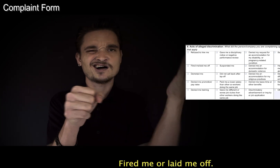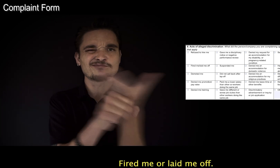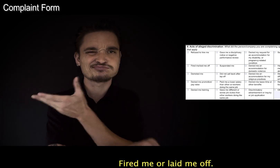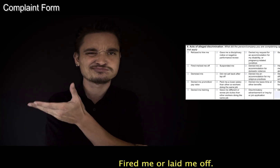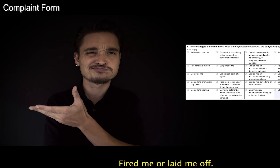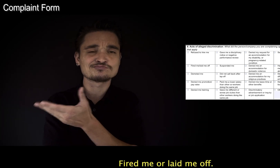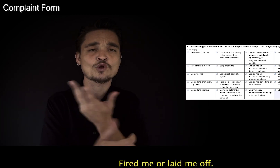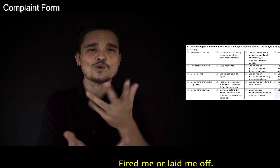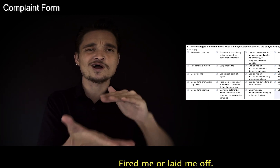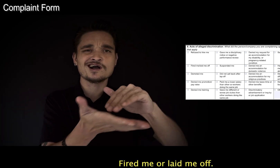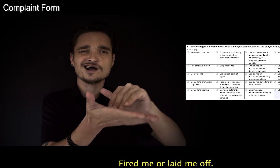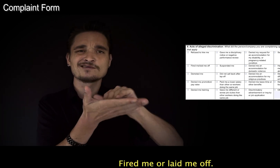Fired me or laid me off.